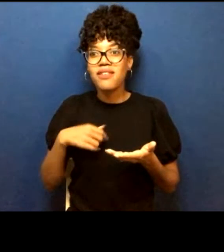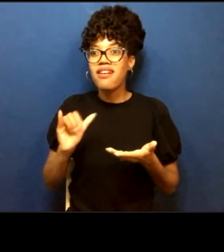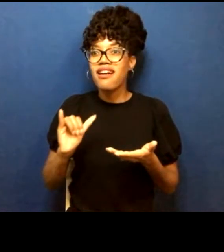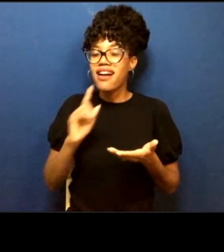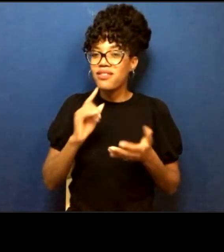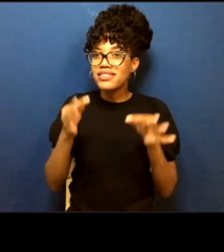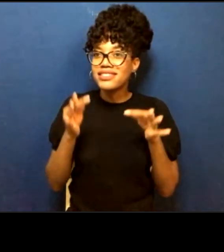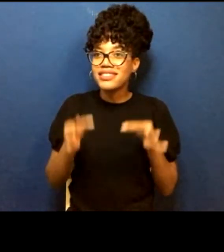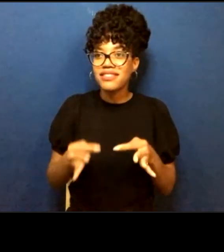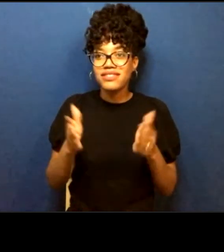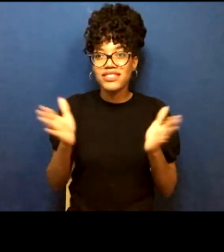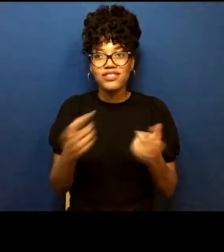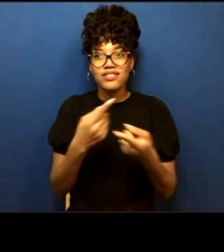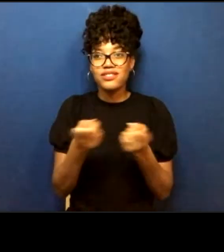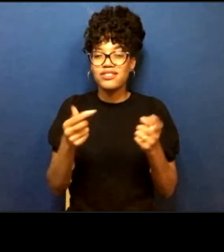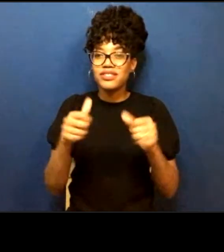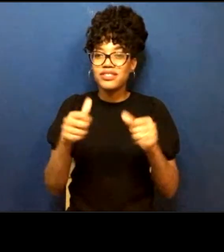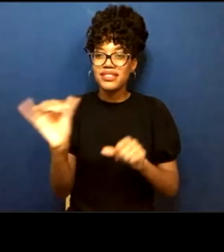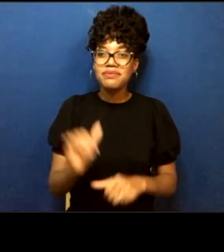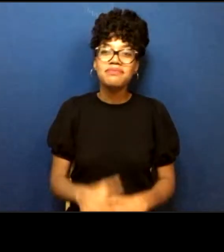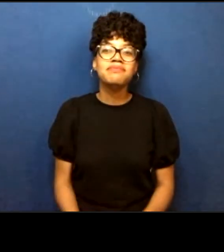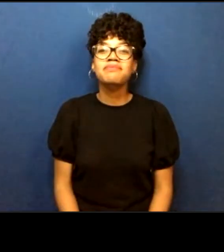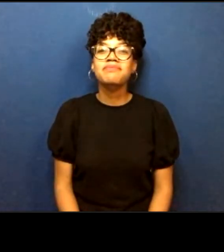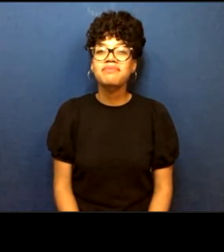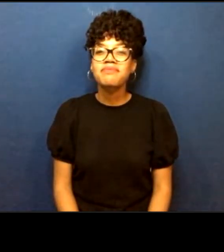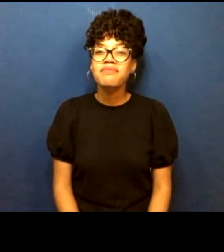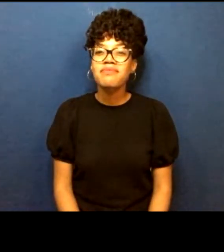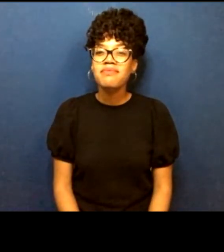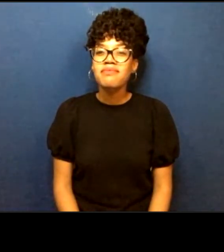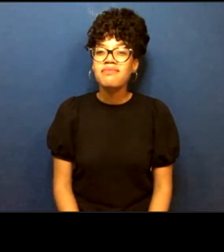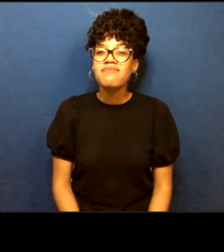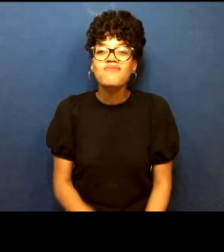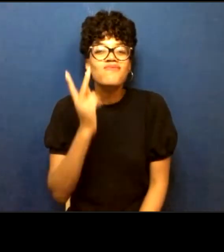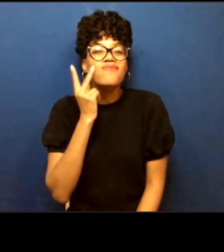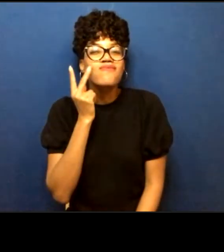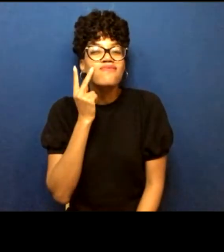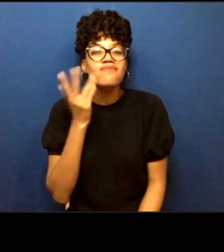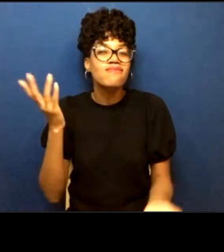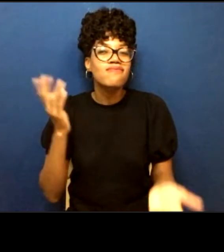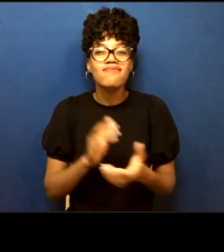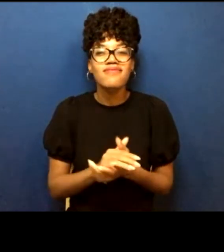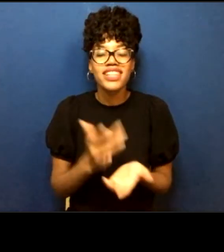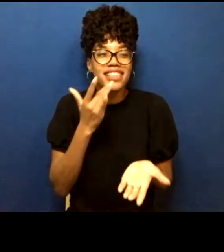to try some and see. Do a taste test.